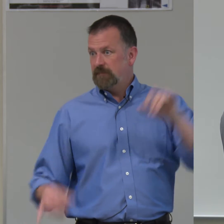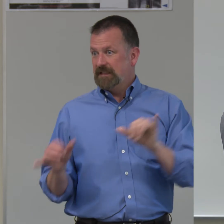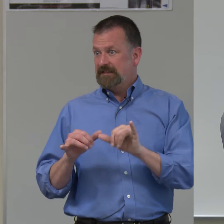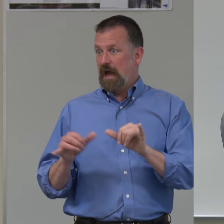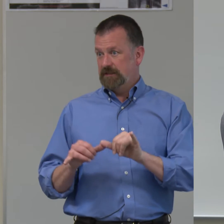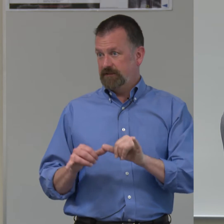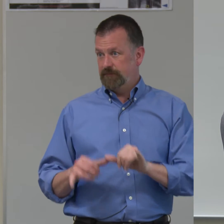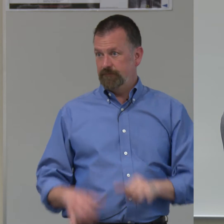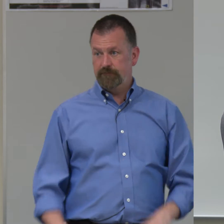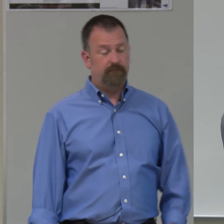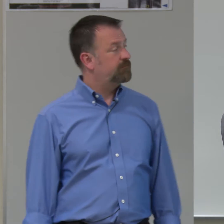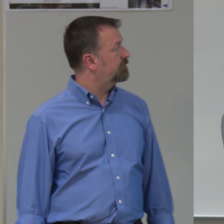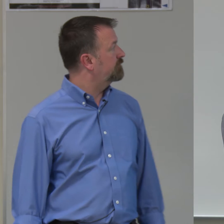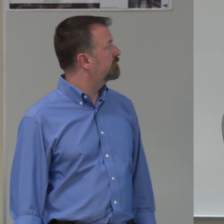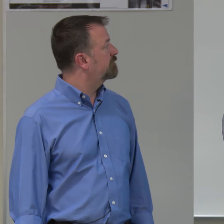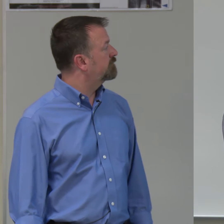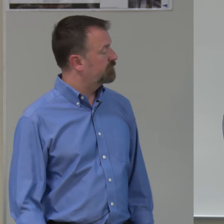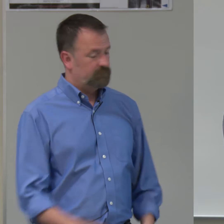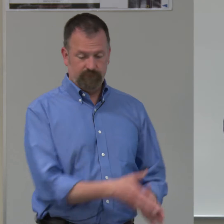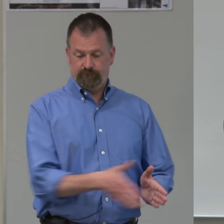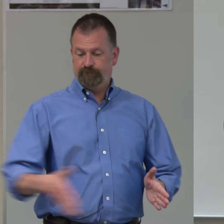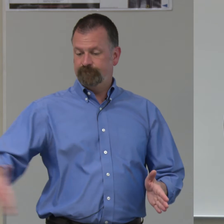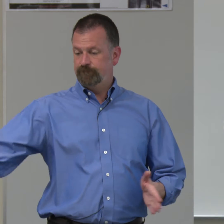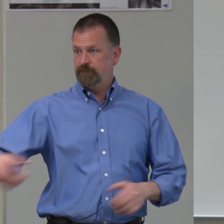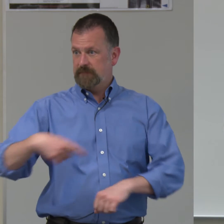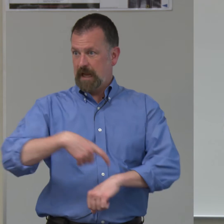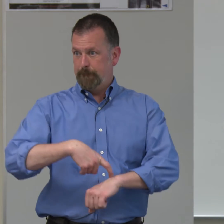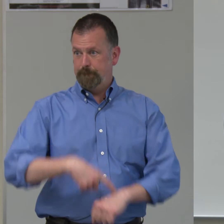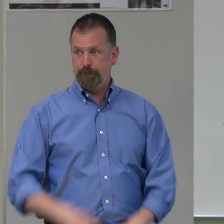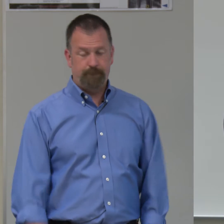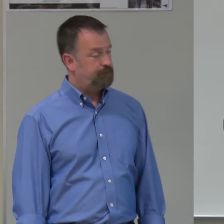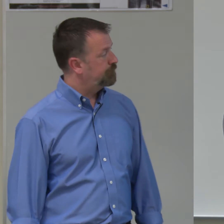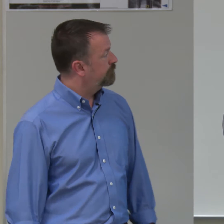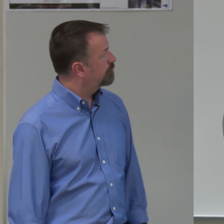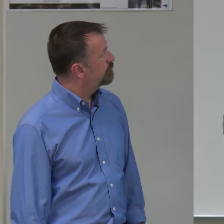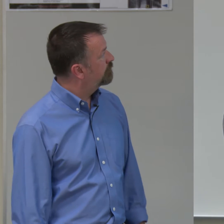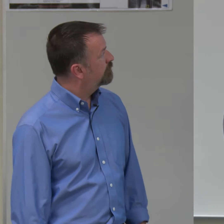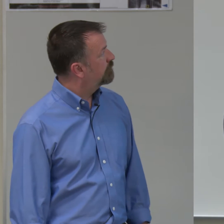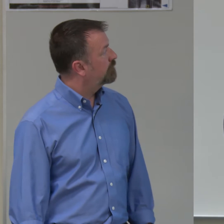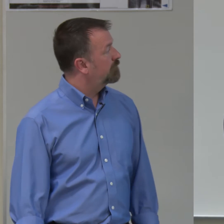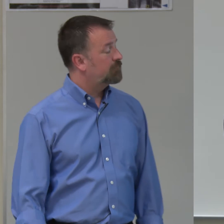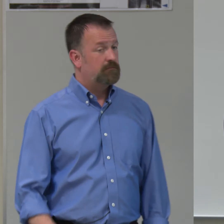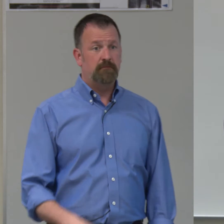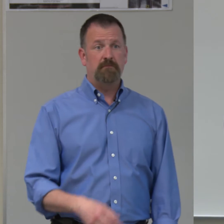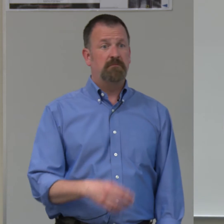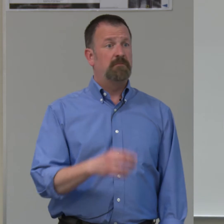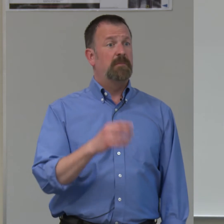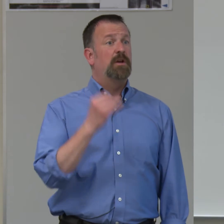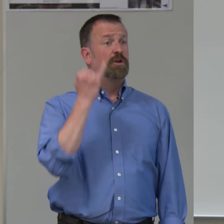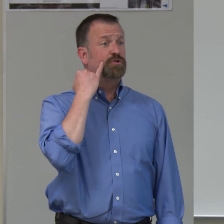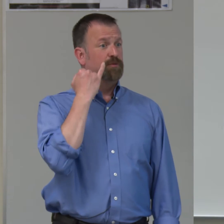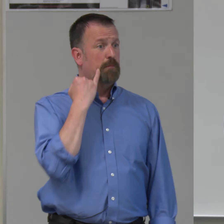by measuring the diameter, and this is over time, so this is one where the tumors were just implanted